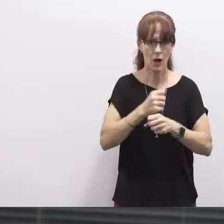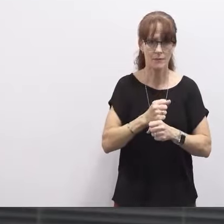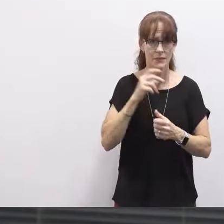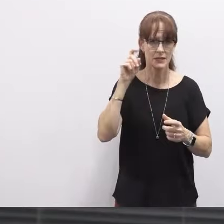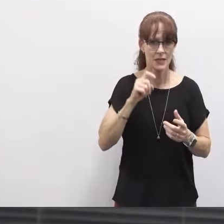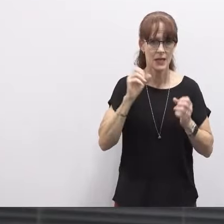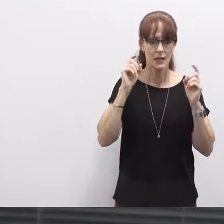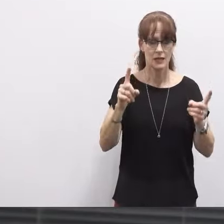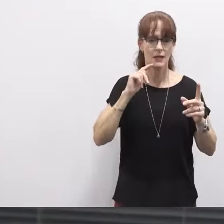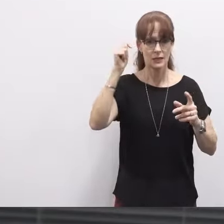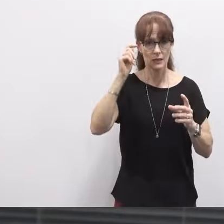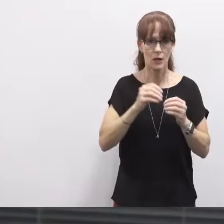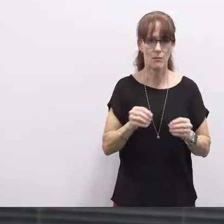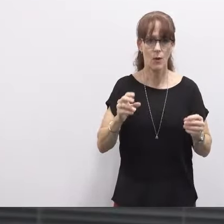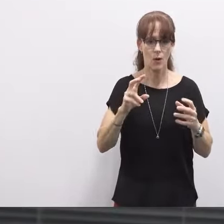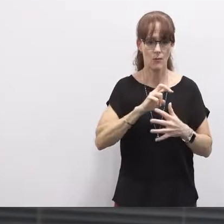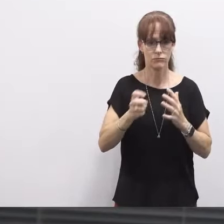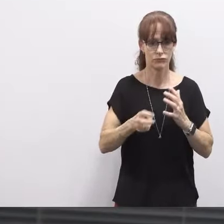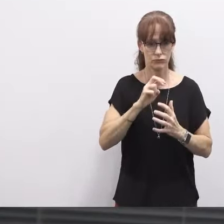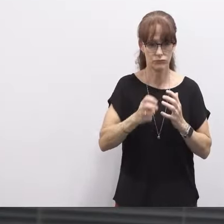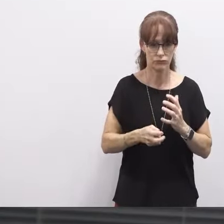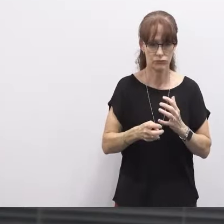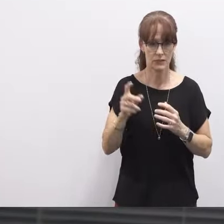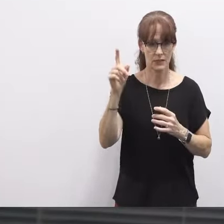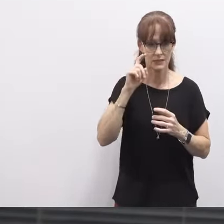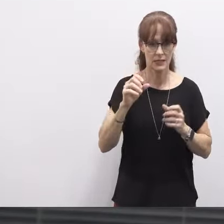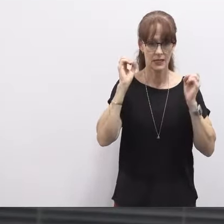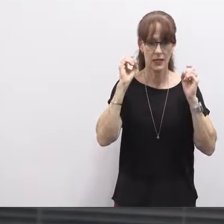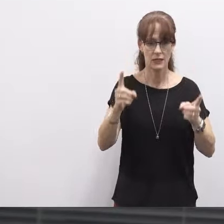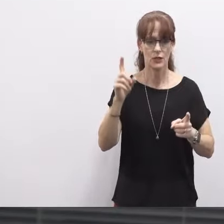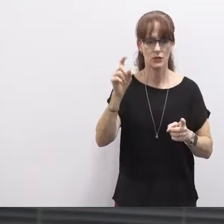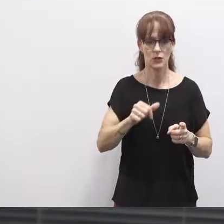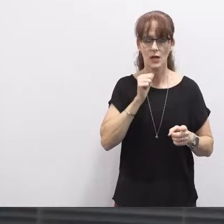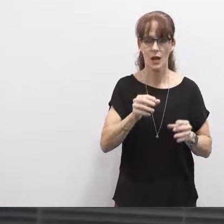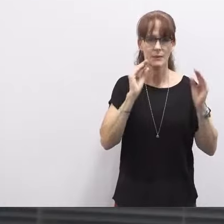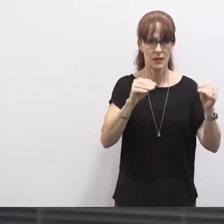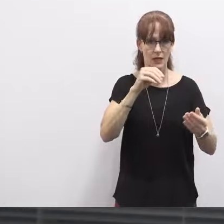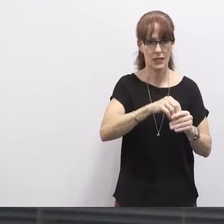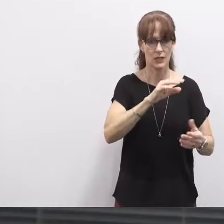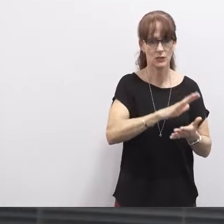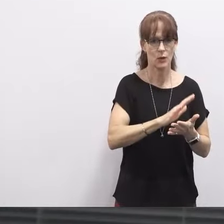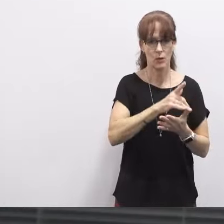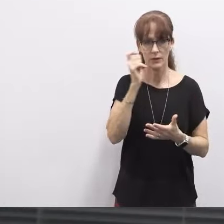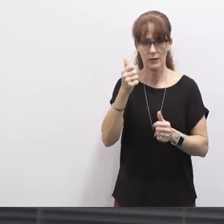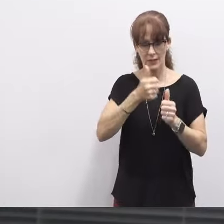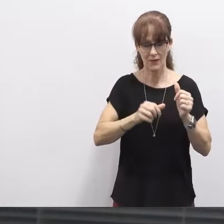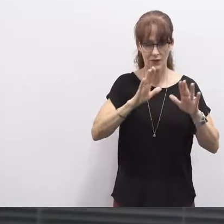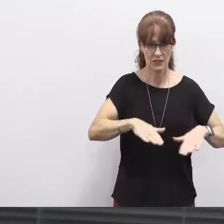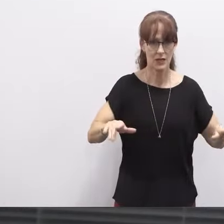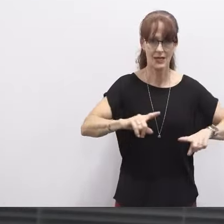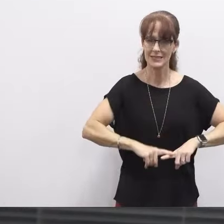will make teenagers more promiscuous. Sex education should not be taught in schools because every child is different.